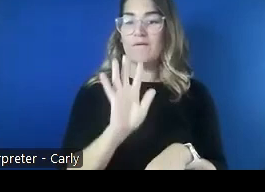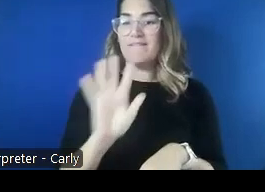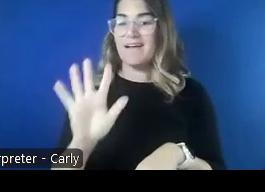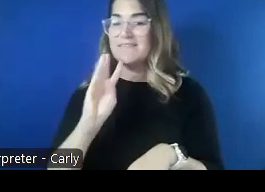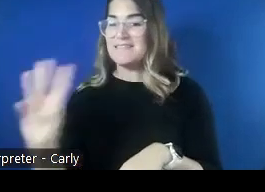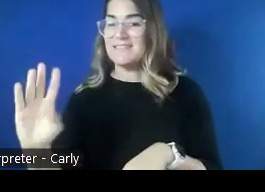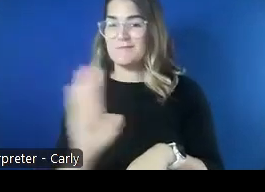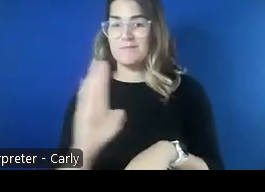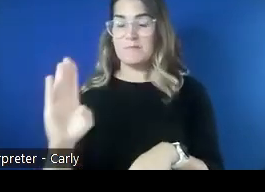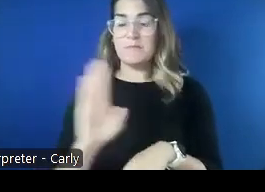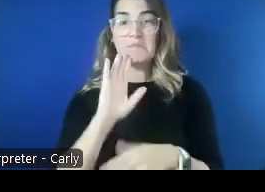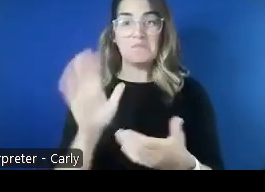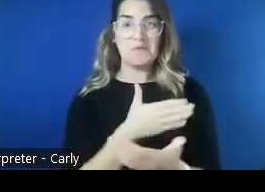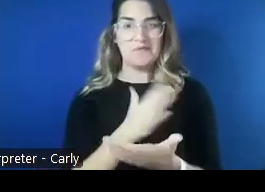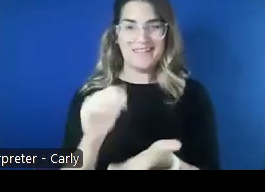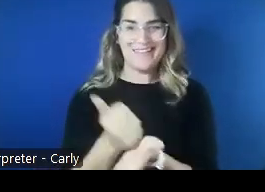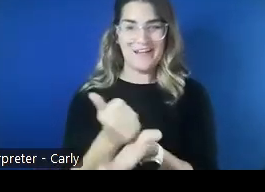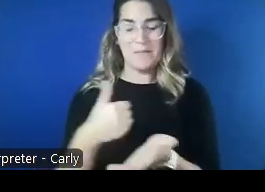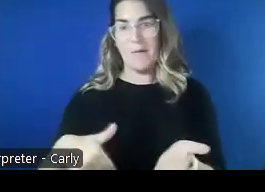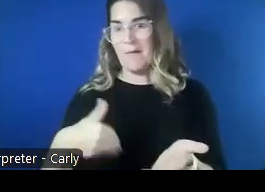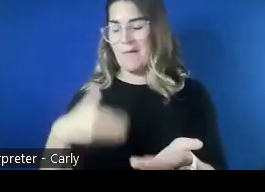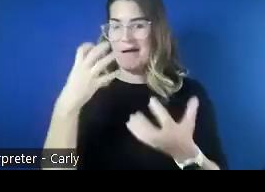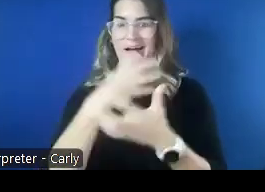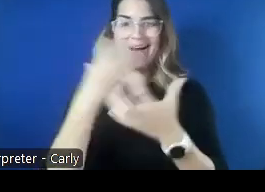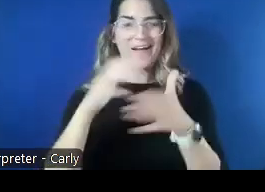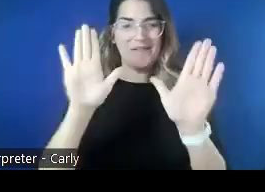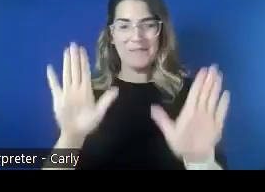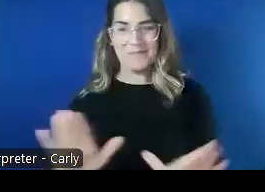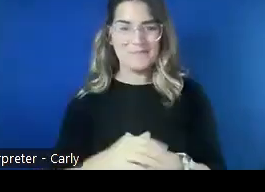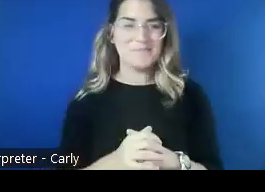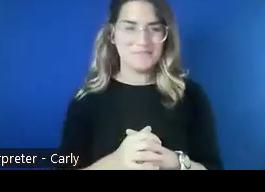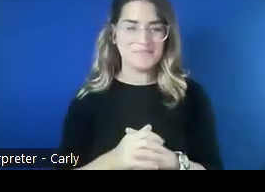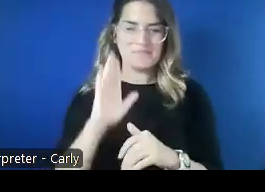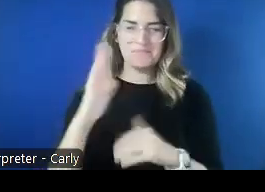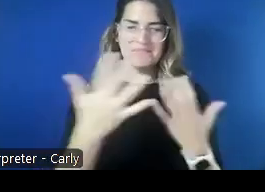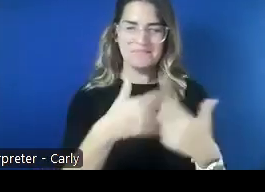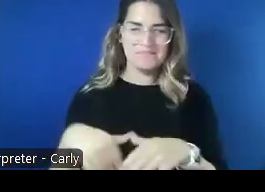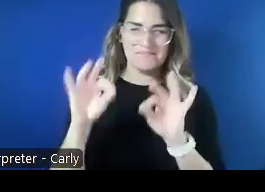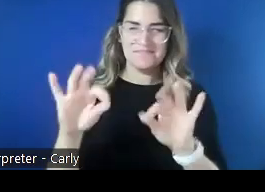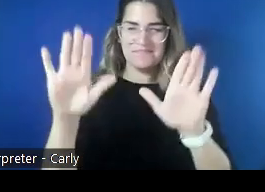amazing um I know that that's going to go wonderfully and then we have um a growing